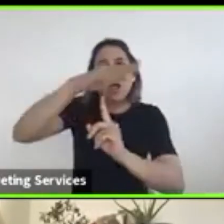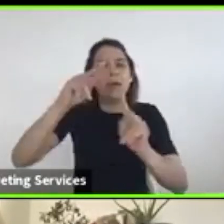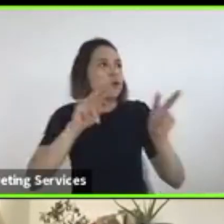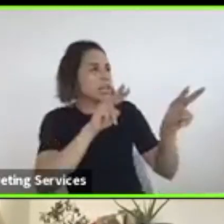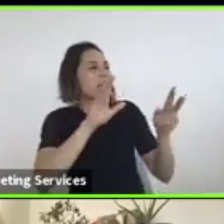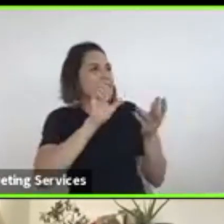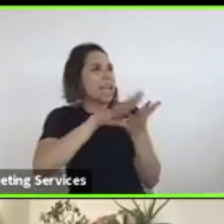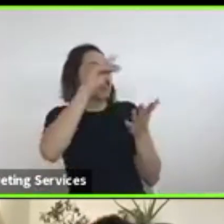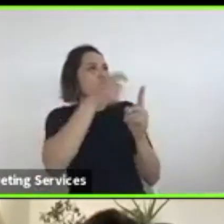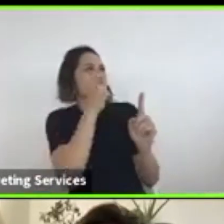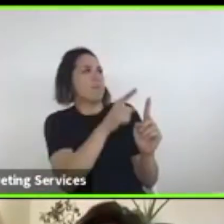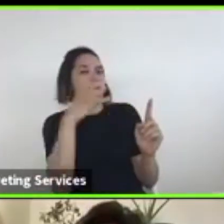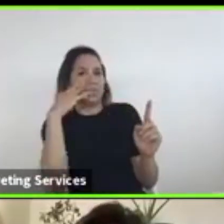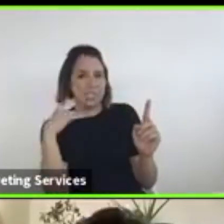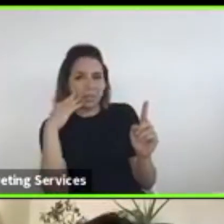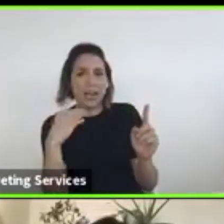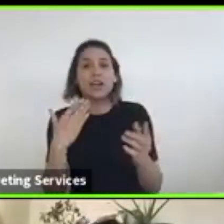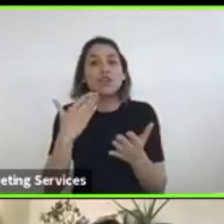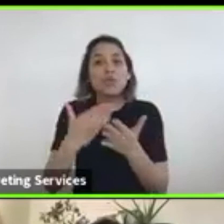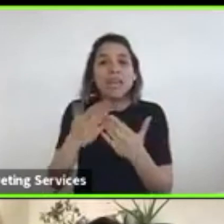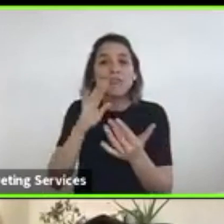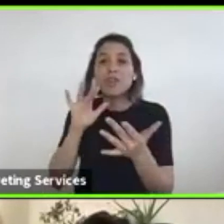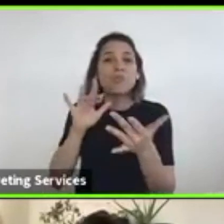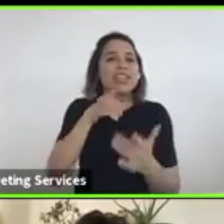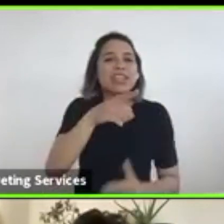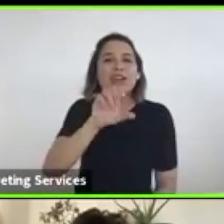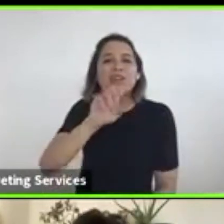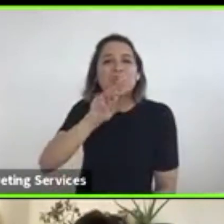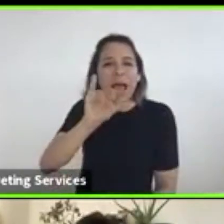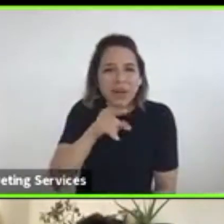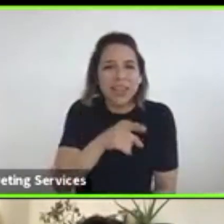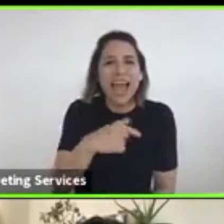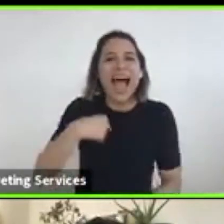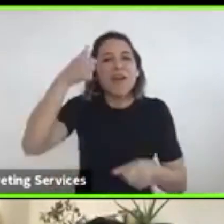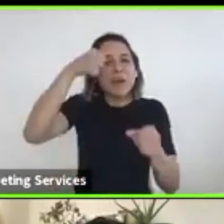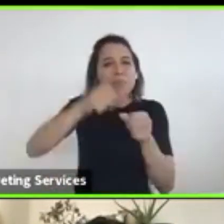AND SO EVEN IN REACHING OUT TO YOU, EMILY, I REMEMBER OUR INITIAL CONVERSATIONS